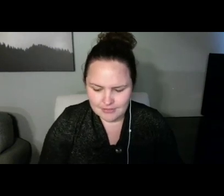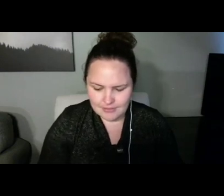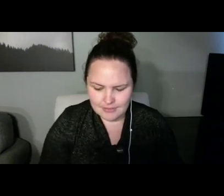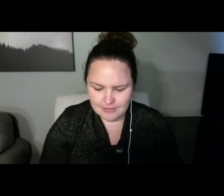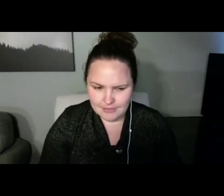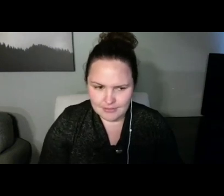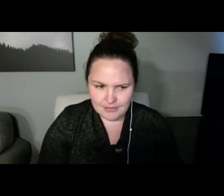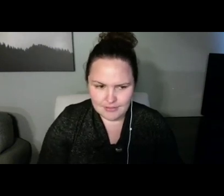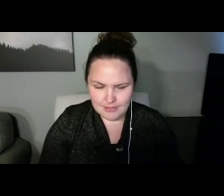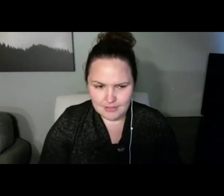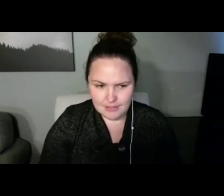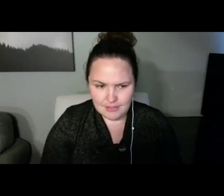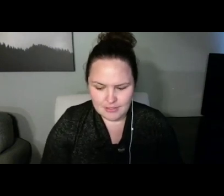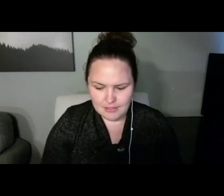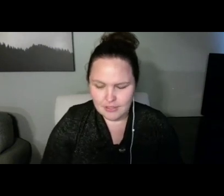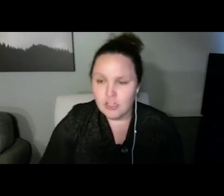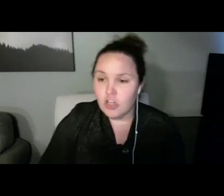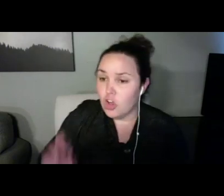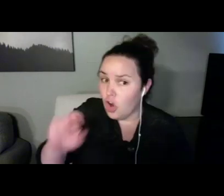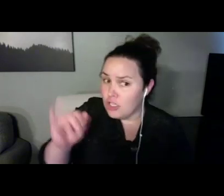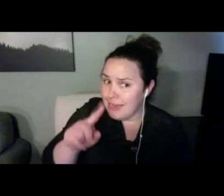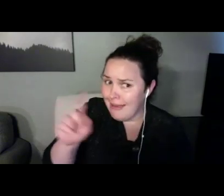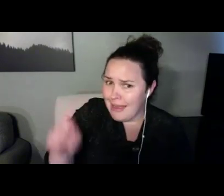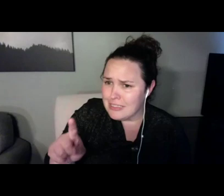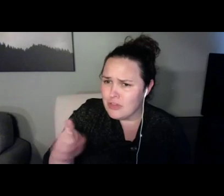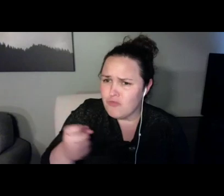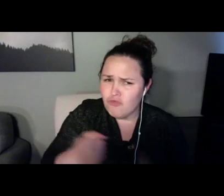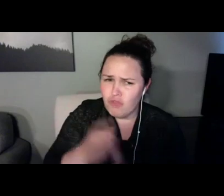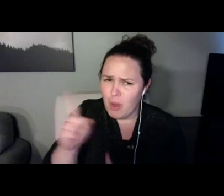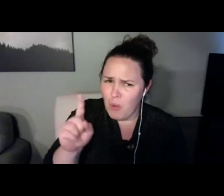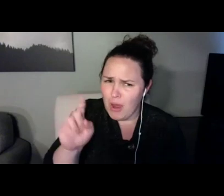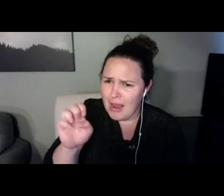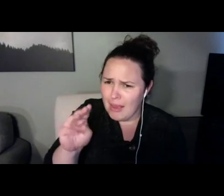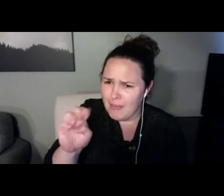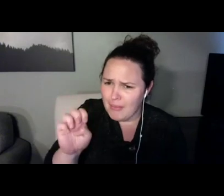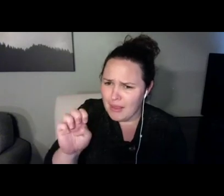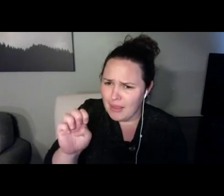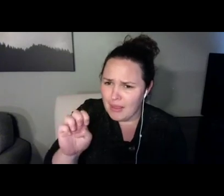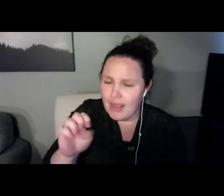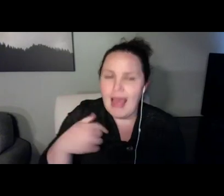And where are you from, Eme? >> Eme: Kokomo, Indiana.